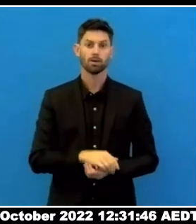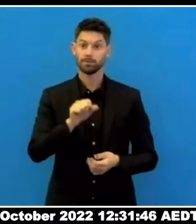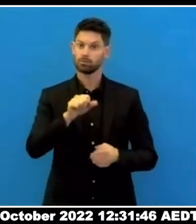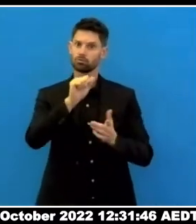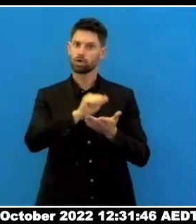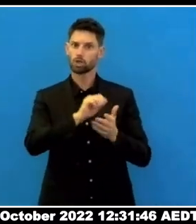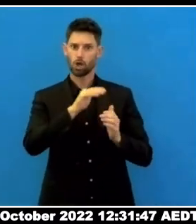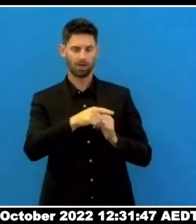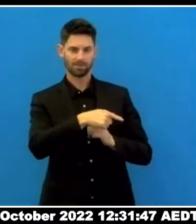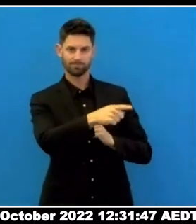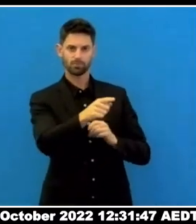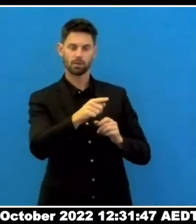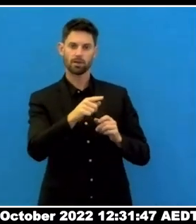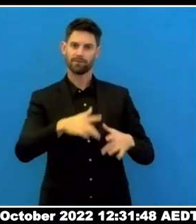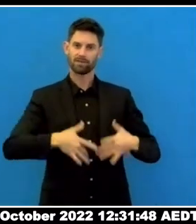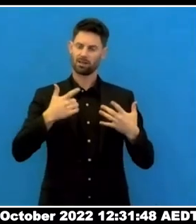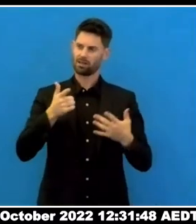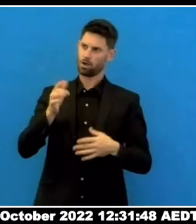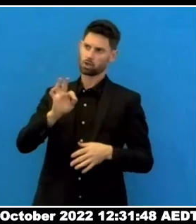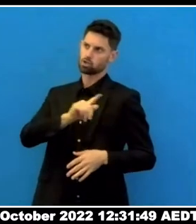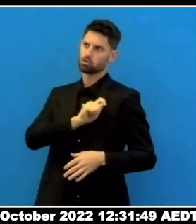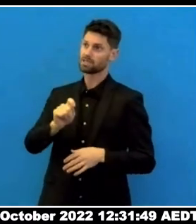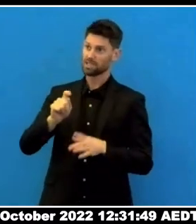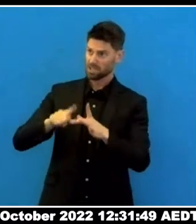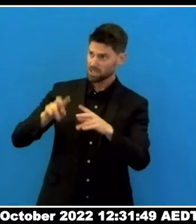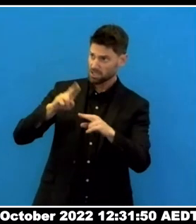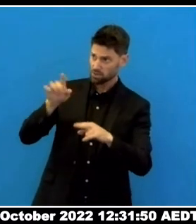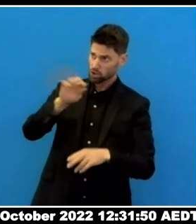and also they are not going to disclose if they are not going to be believed.